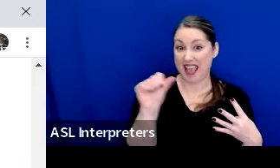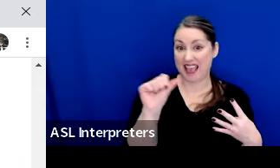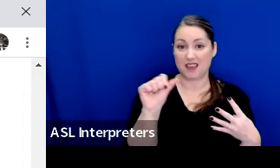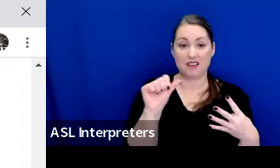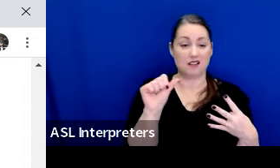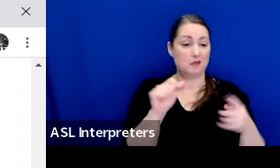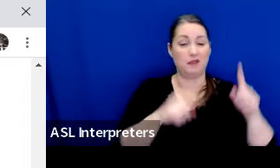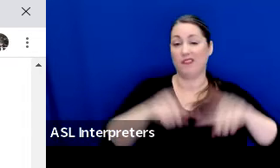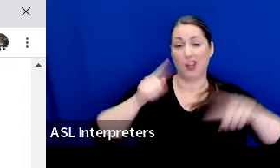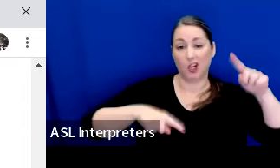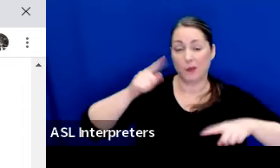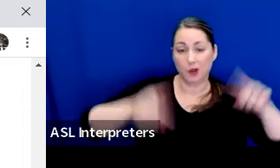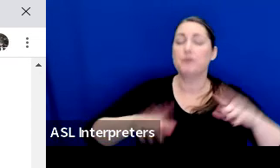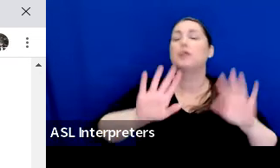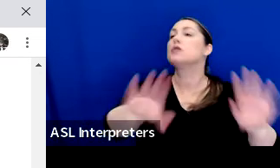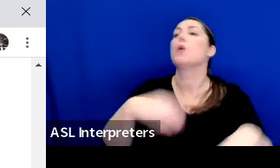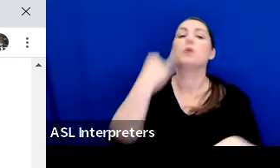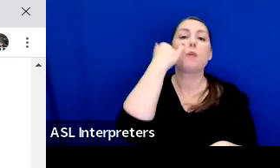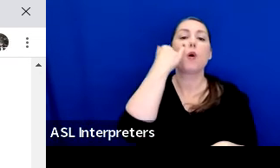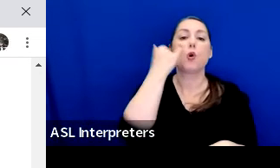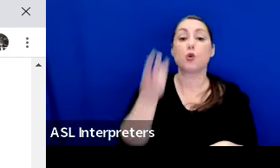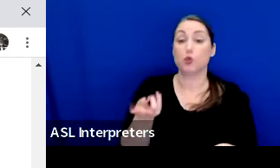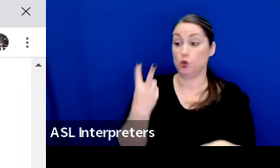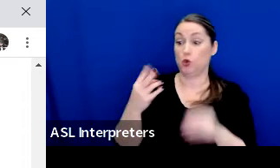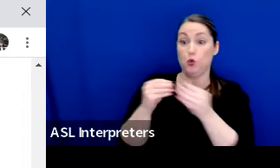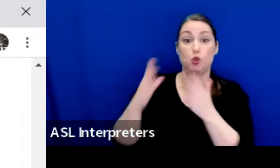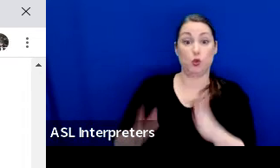So even if two people get the same answer in that same one of these four.